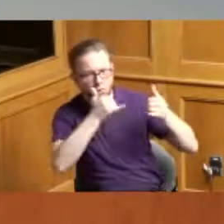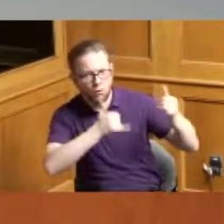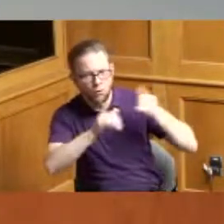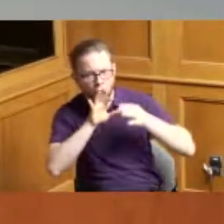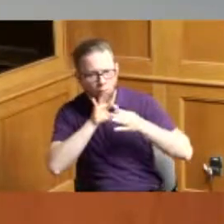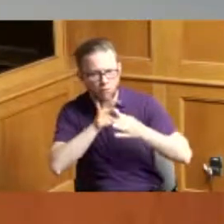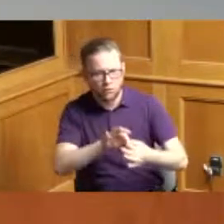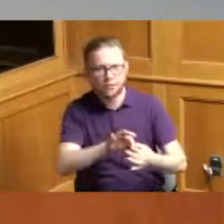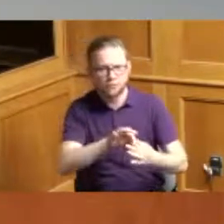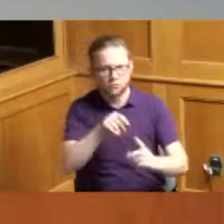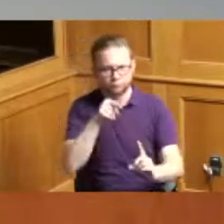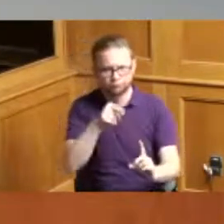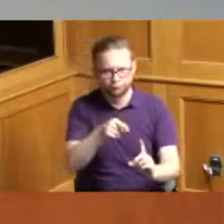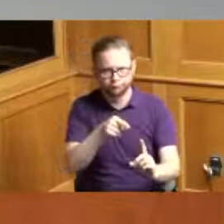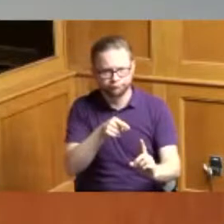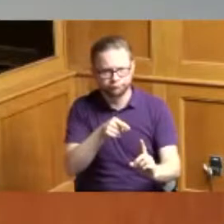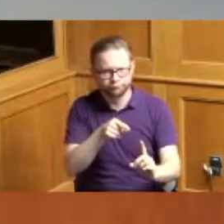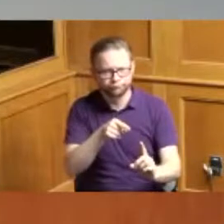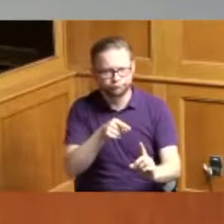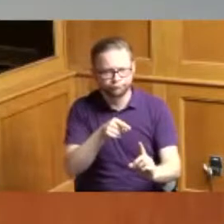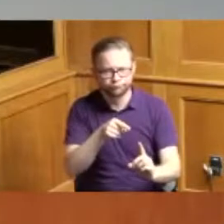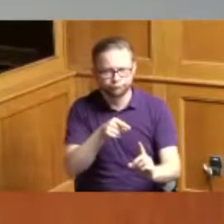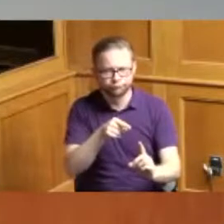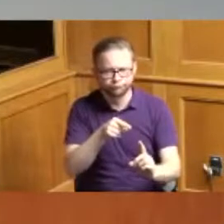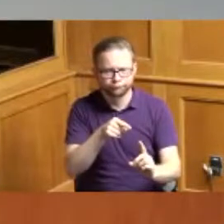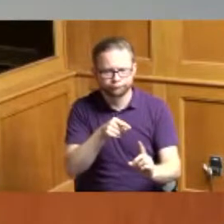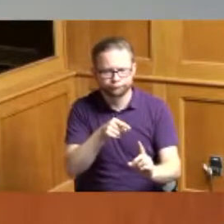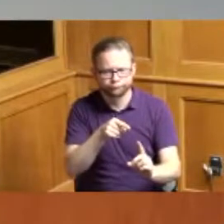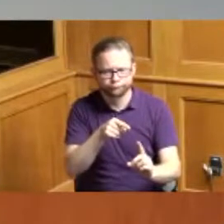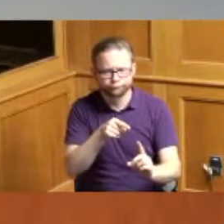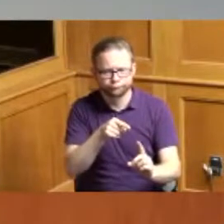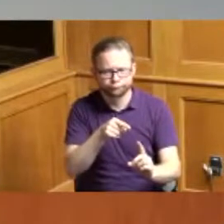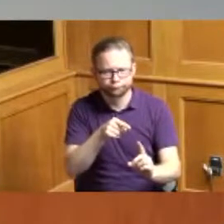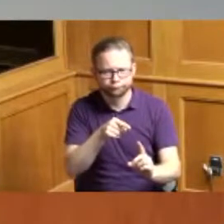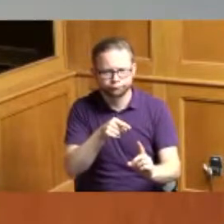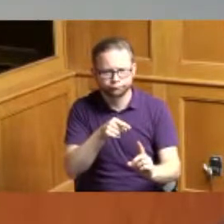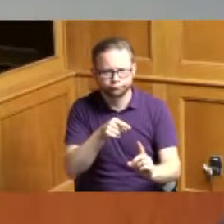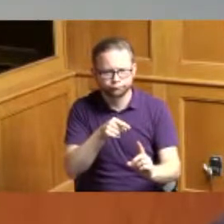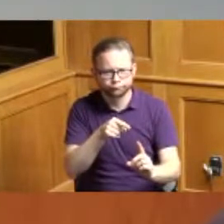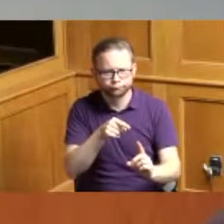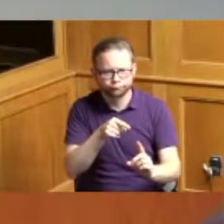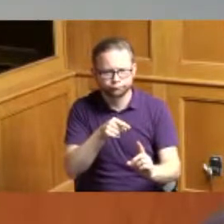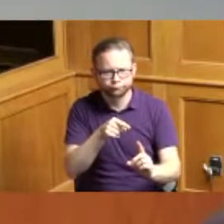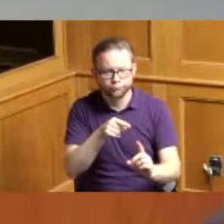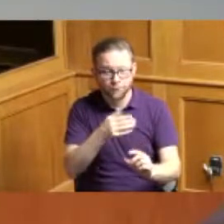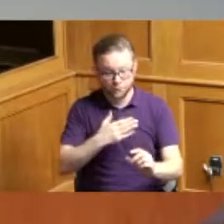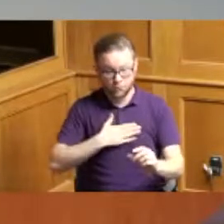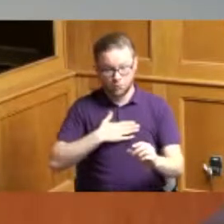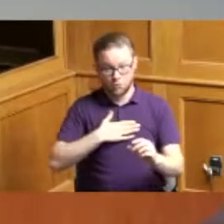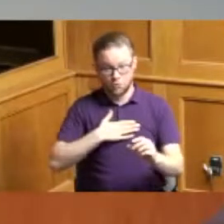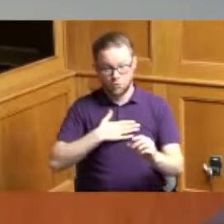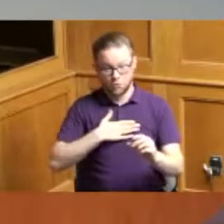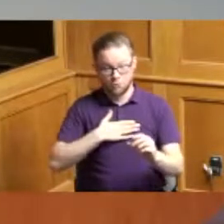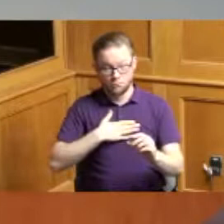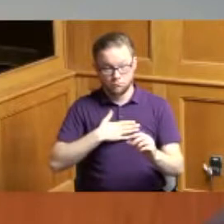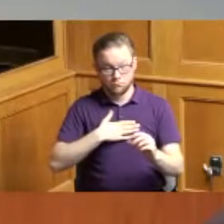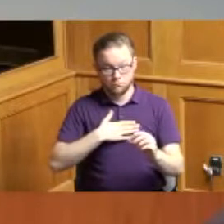has been discussed publicly on some of the media stations and from my office I've had a few calls